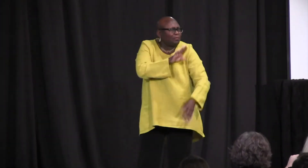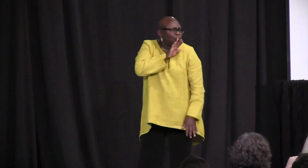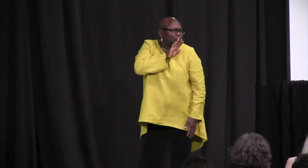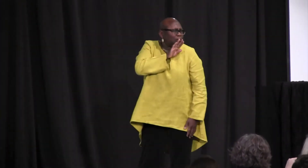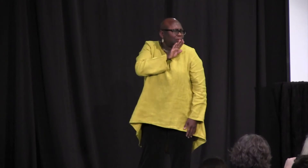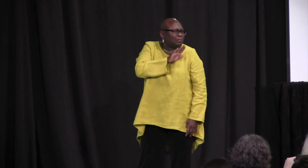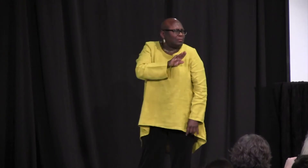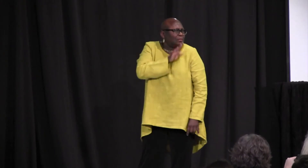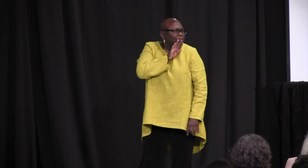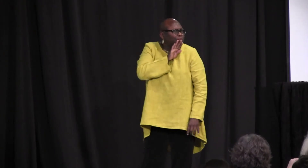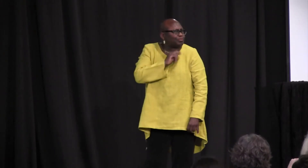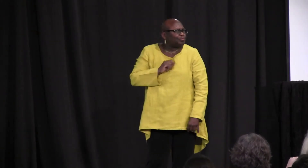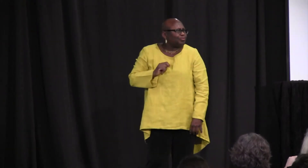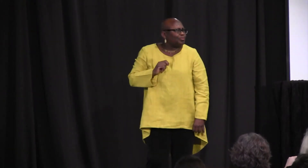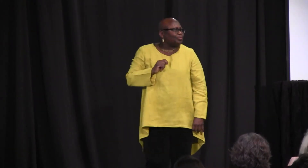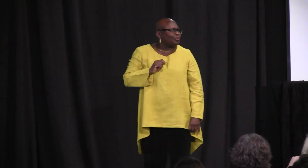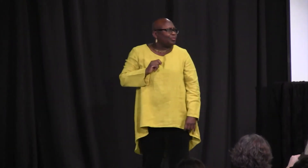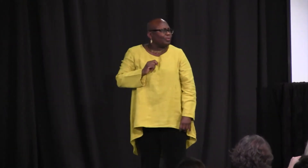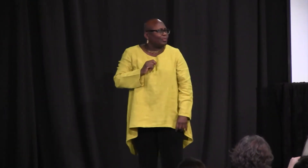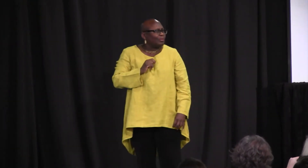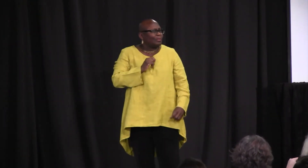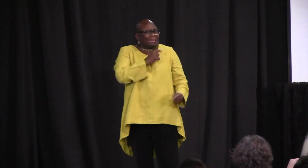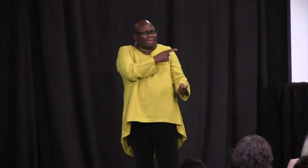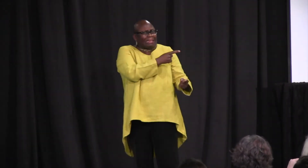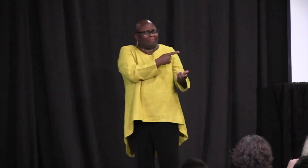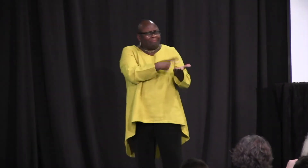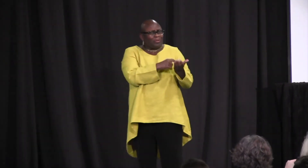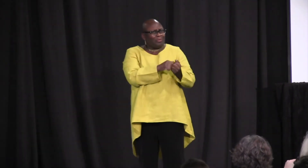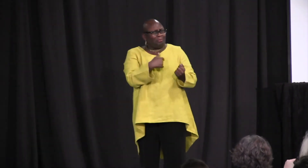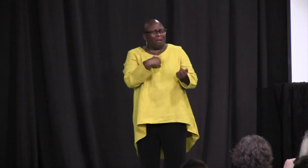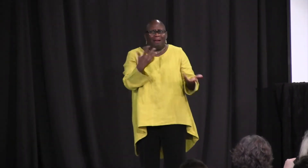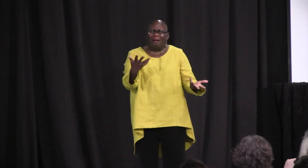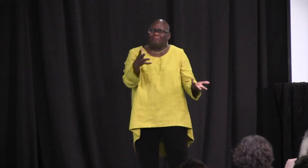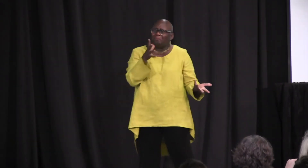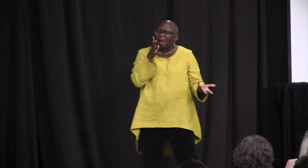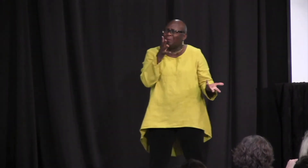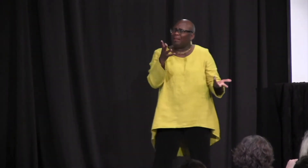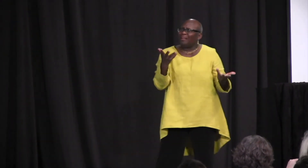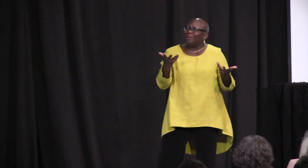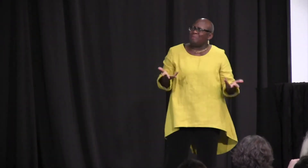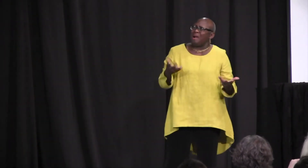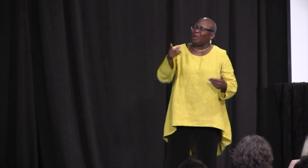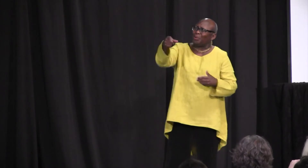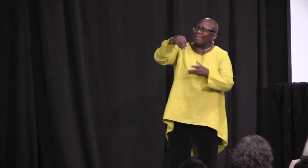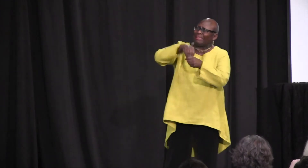My son has tried everything to encourage his students and engage his students.